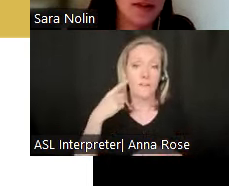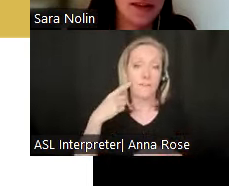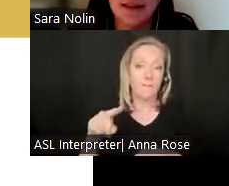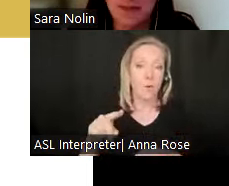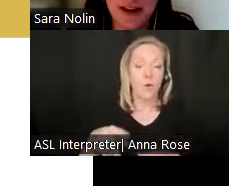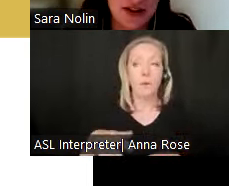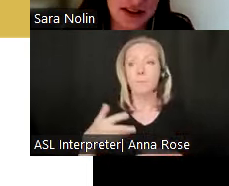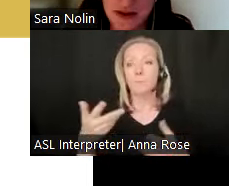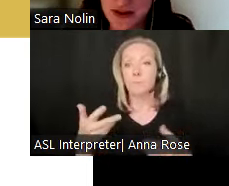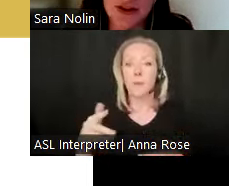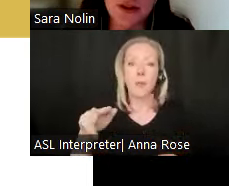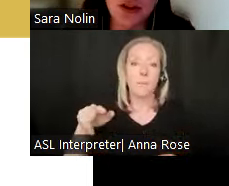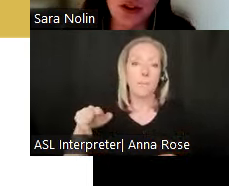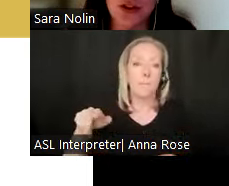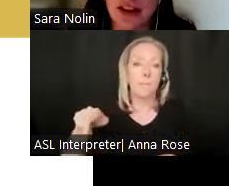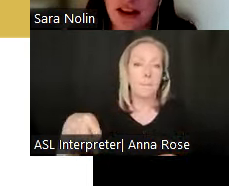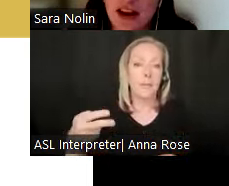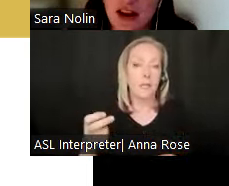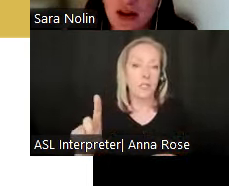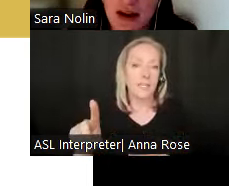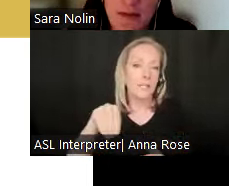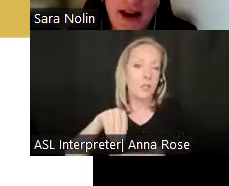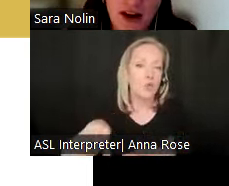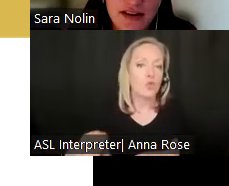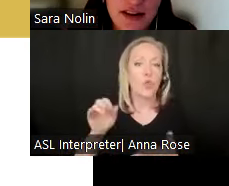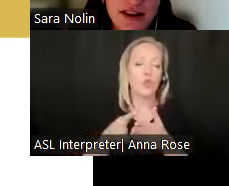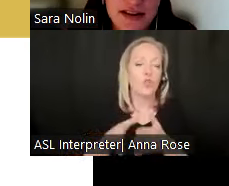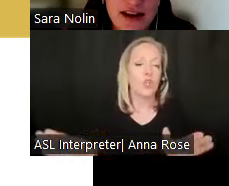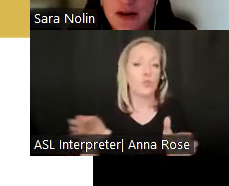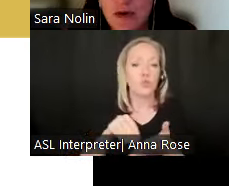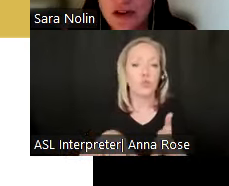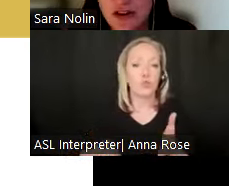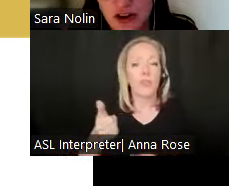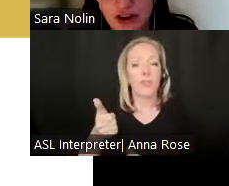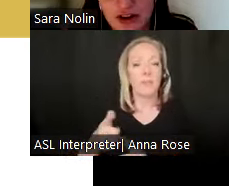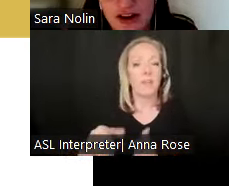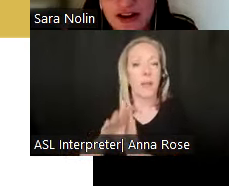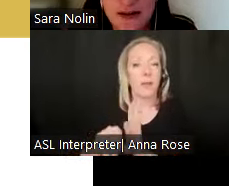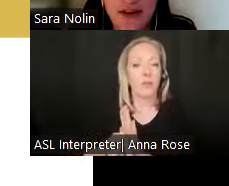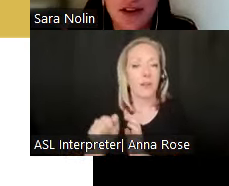PhD students, or students generally, who have a background in ASL and want to learn some of